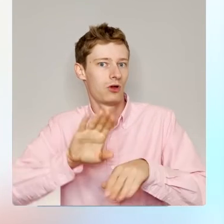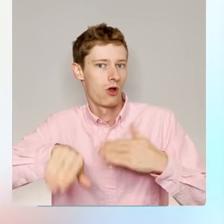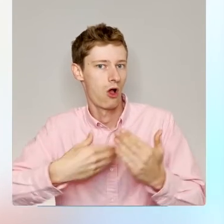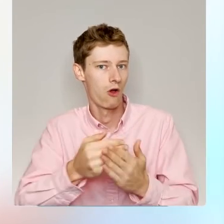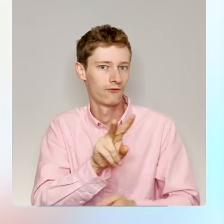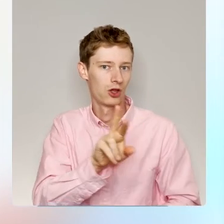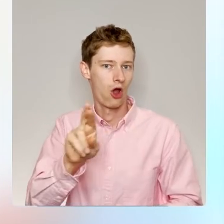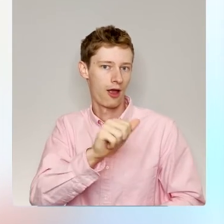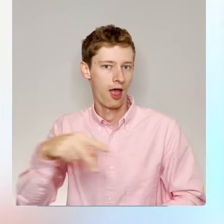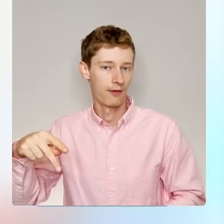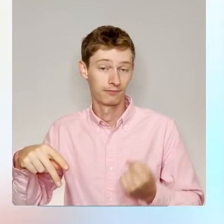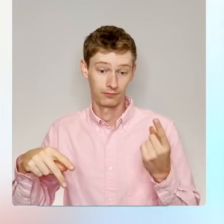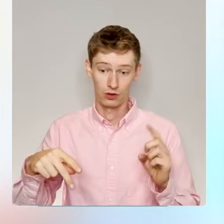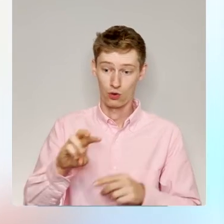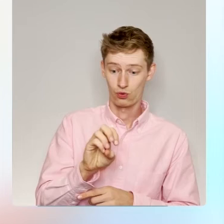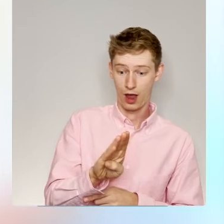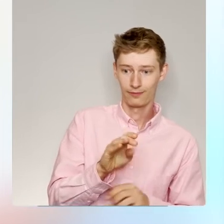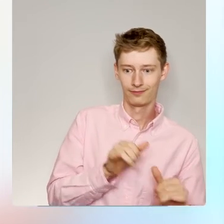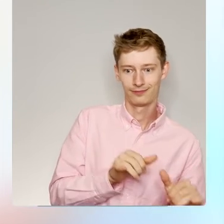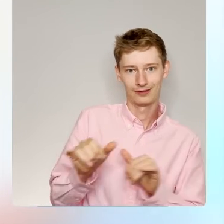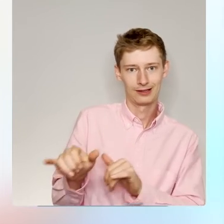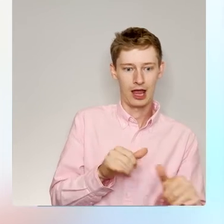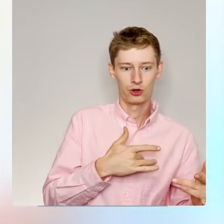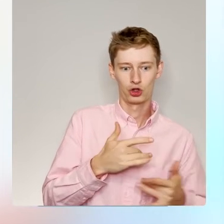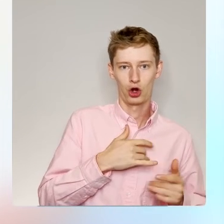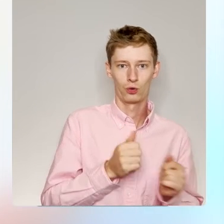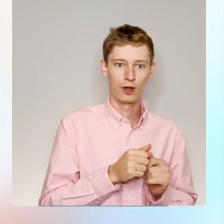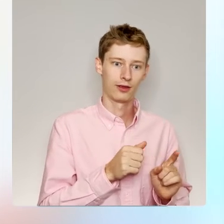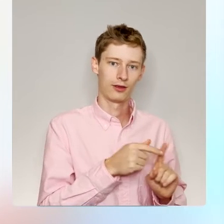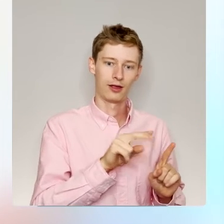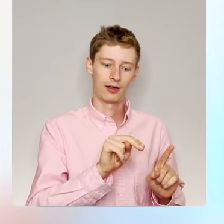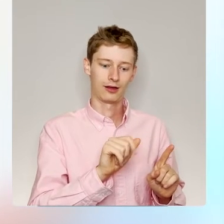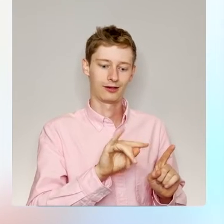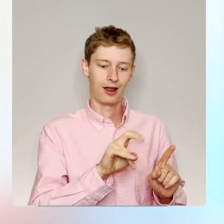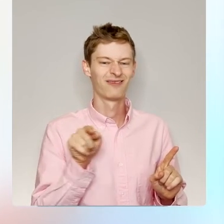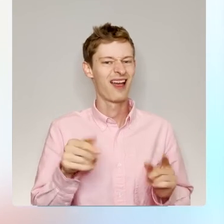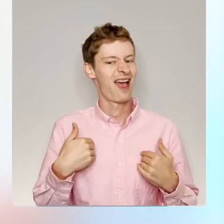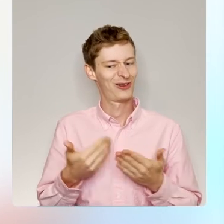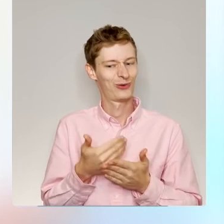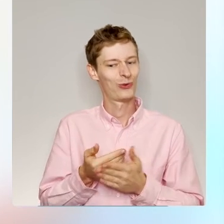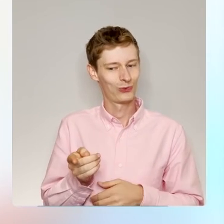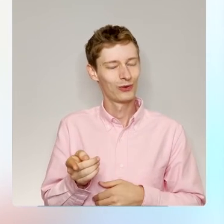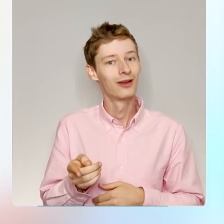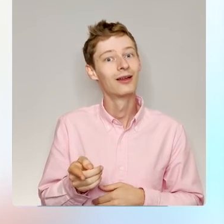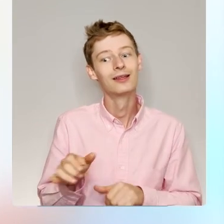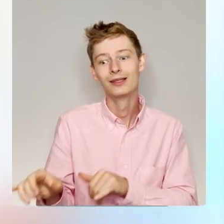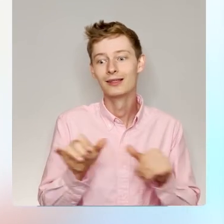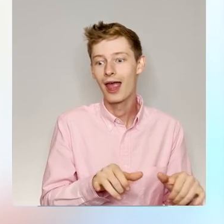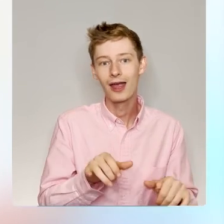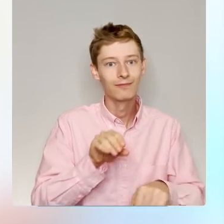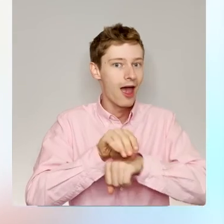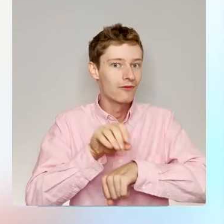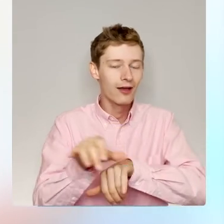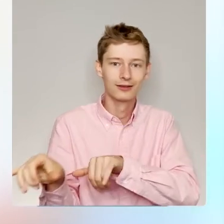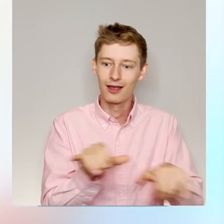The same general performance tips for native apps apply to the web: minimize your overdraw, avoid using expensive post process effects,